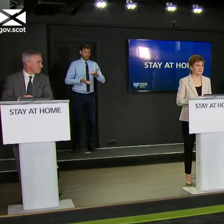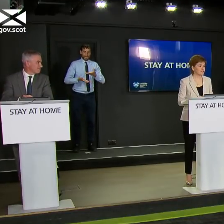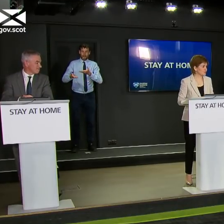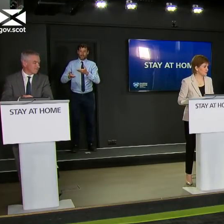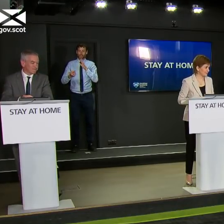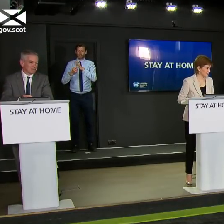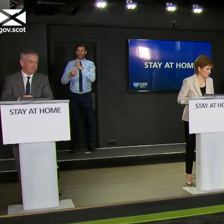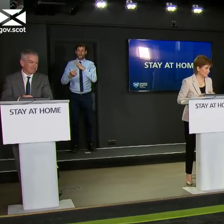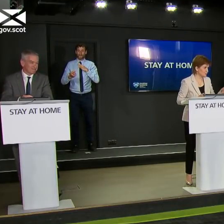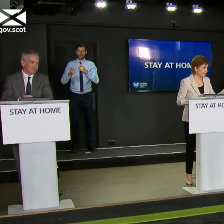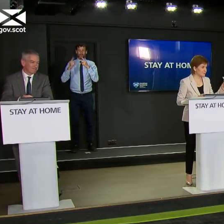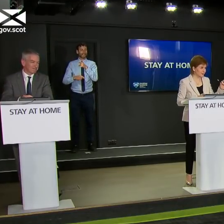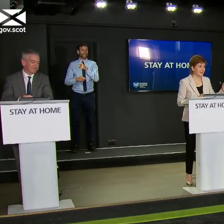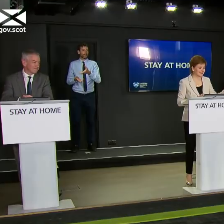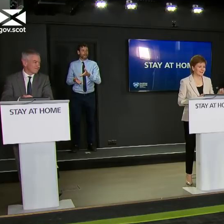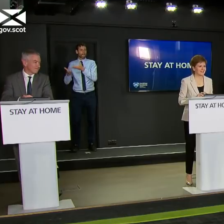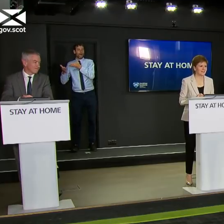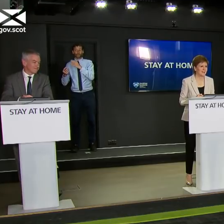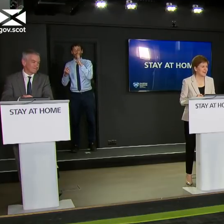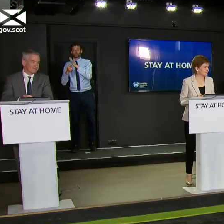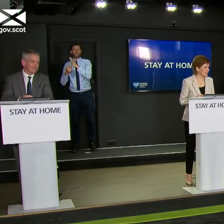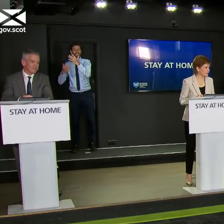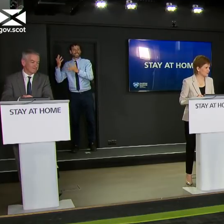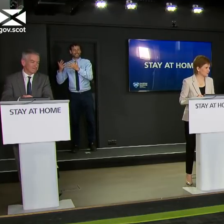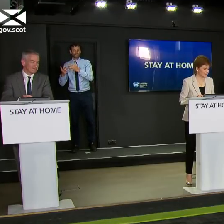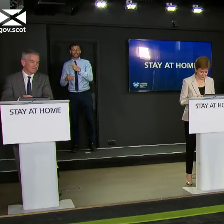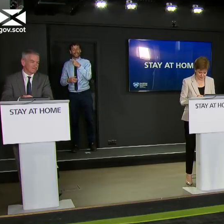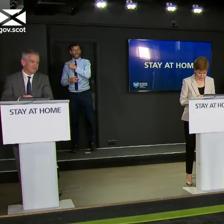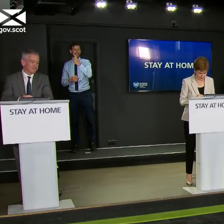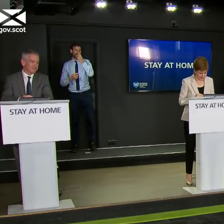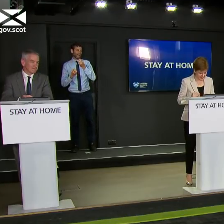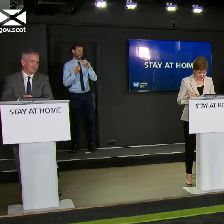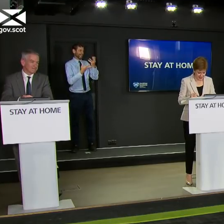say, to the Chief Statistician but we'll give you a technical answer to that question as soon as possible.